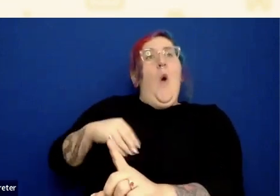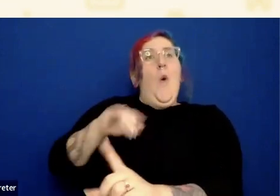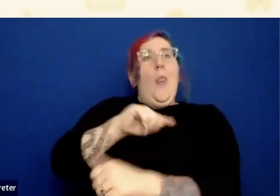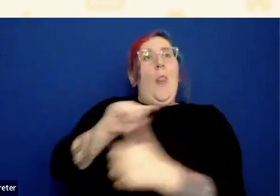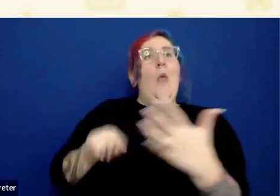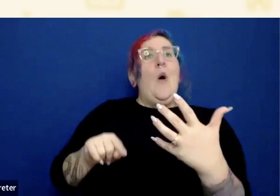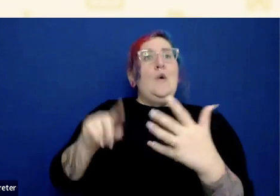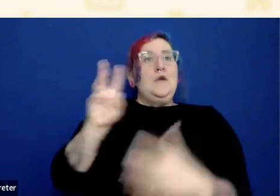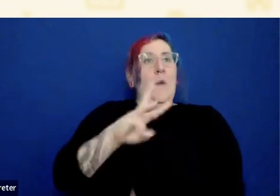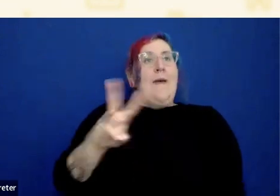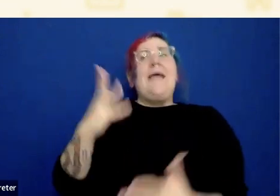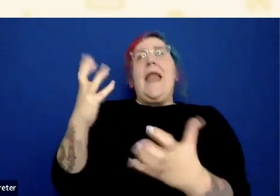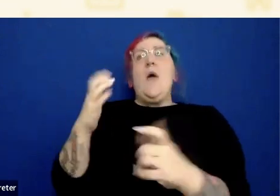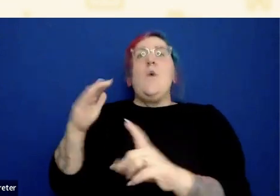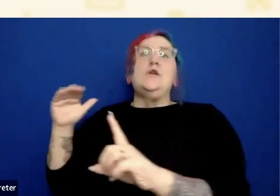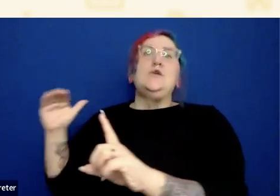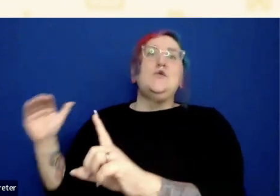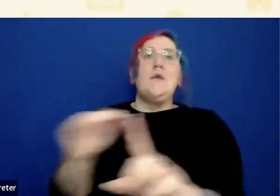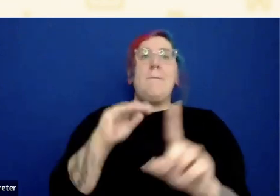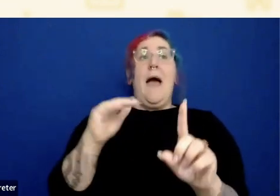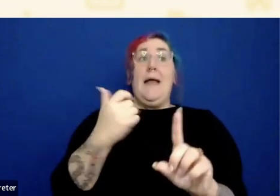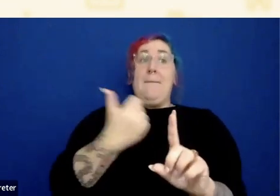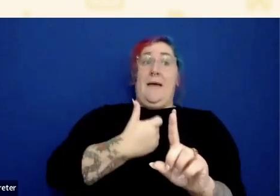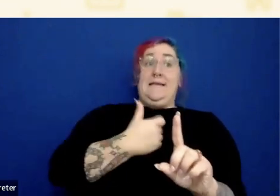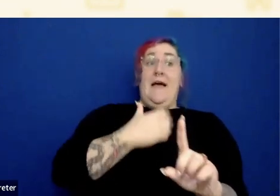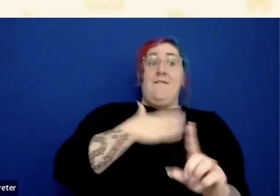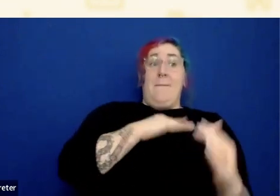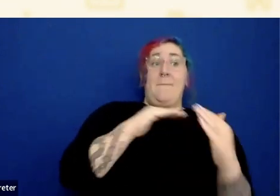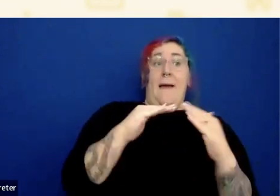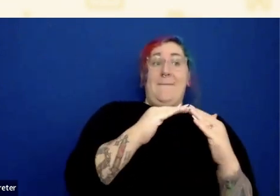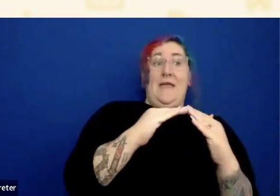in the accessibility space is that for some of these folks